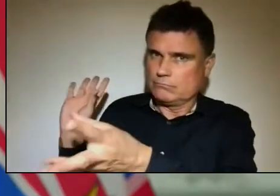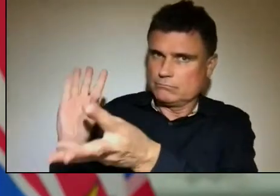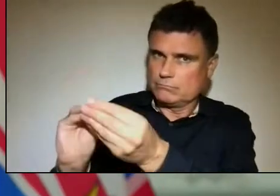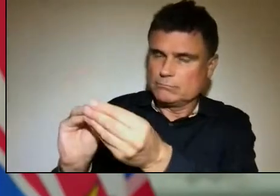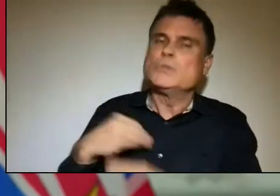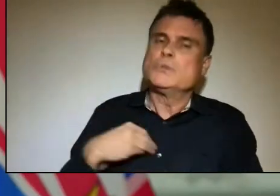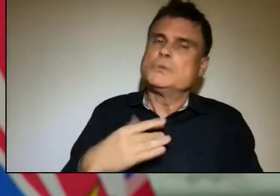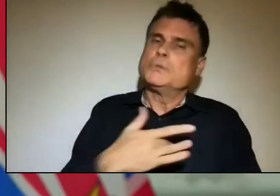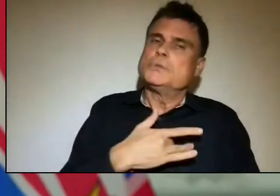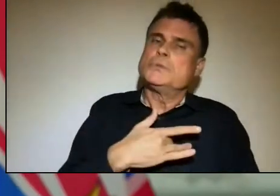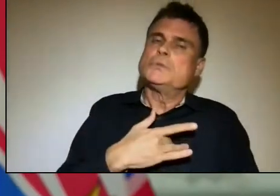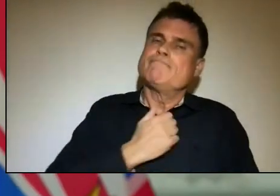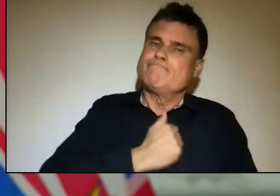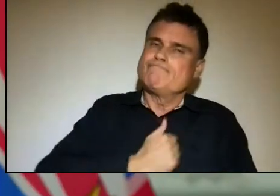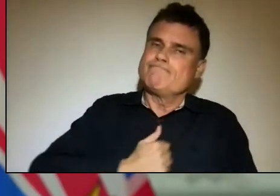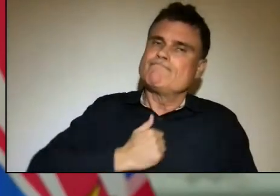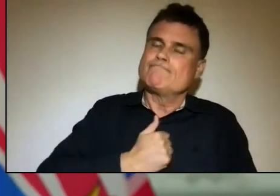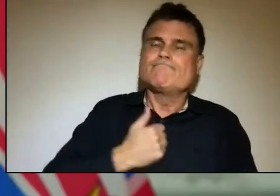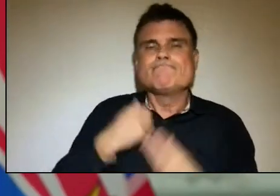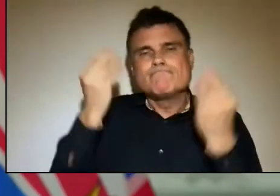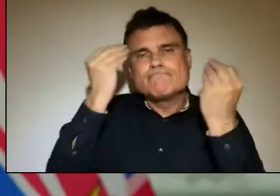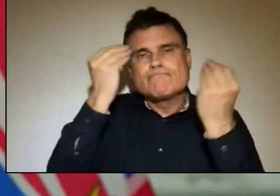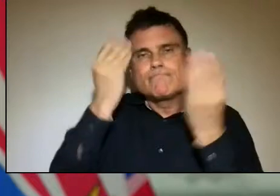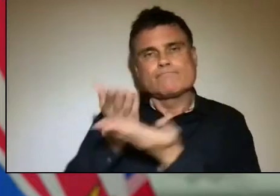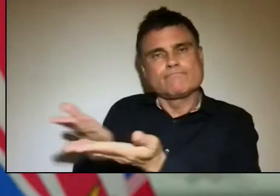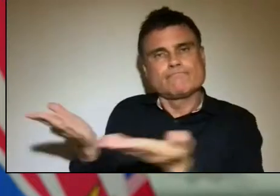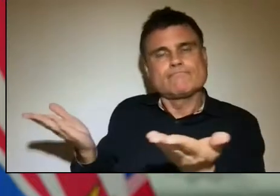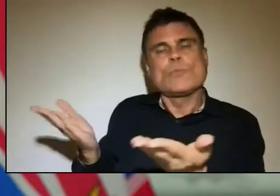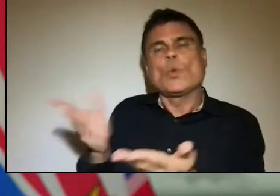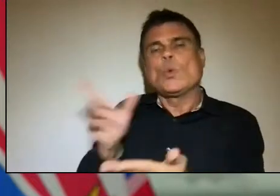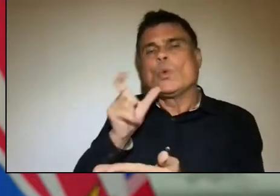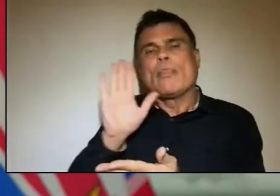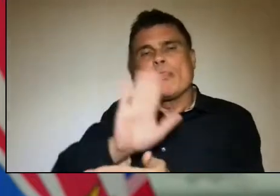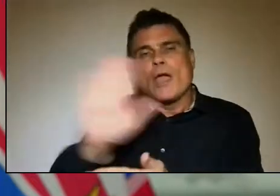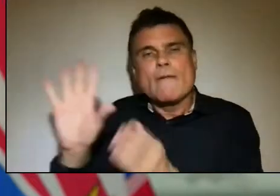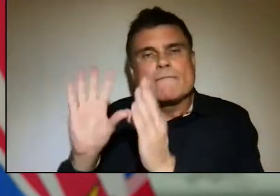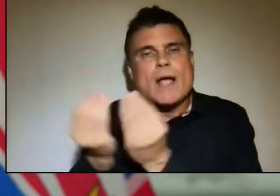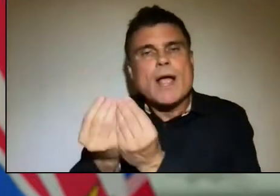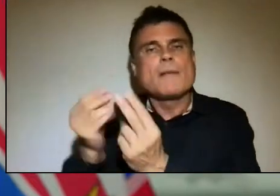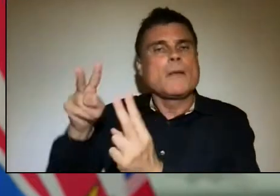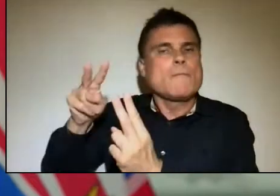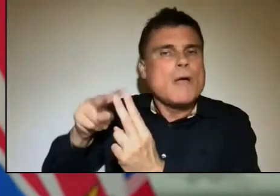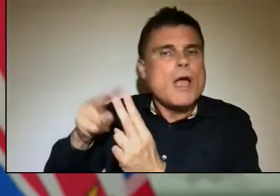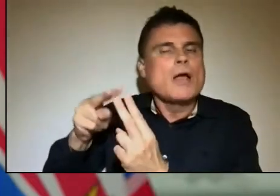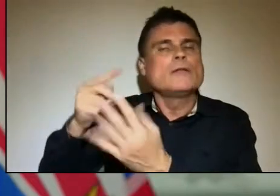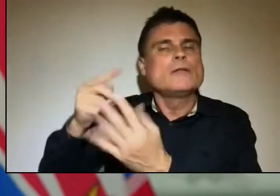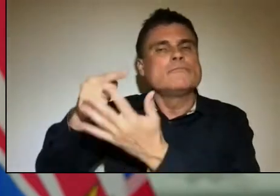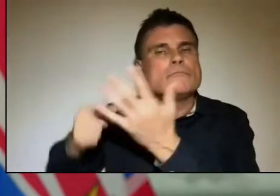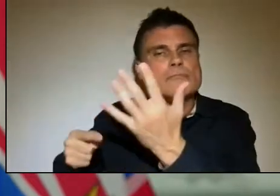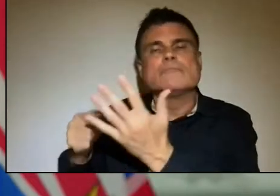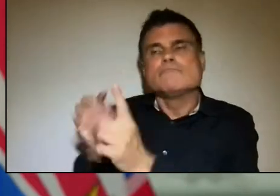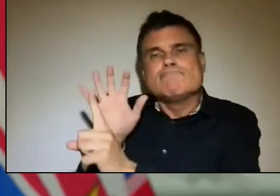of those who have lost loved ones during this pandemic.